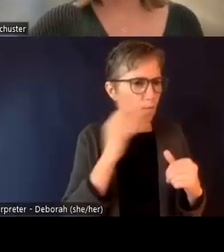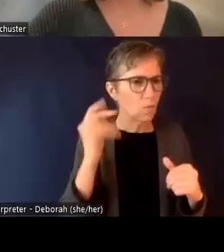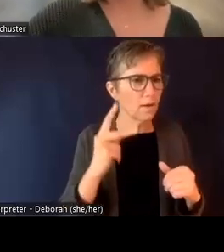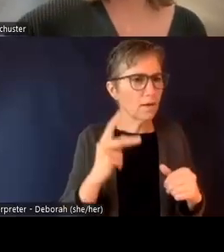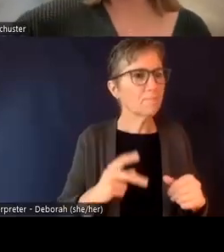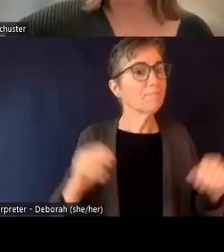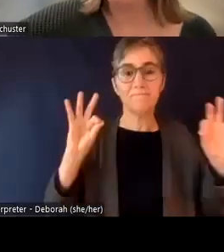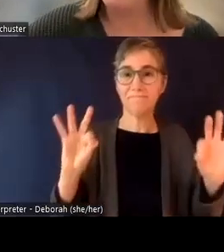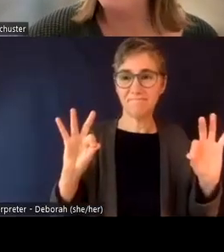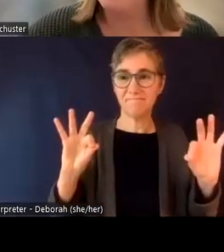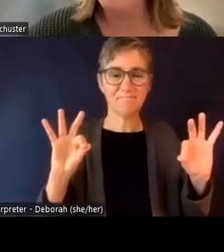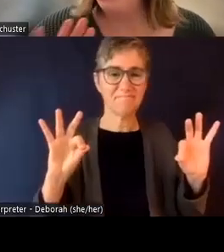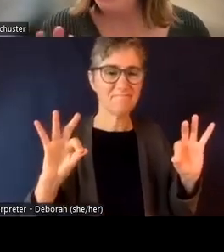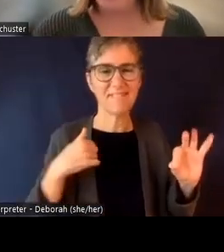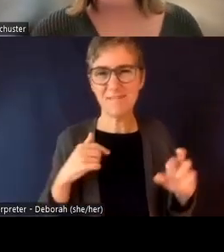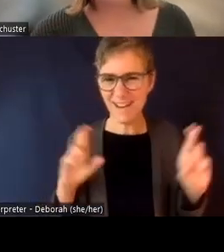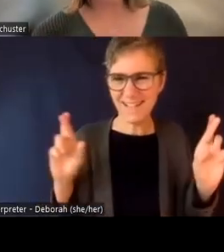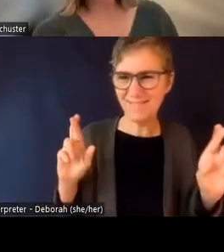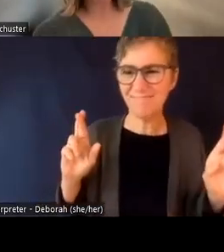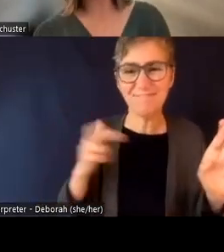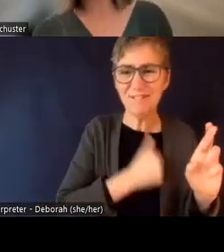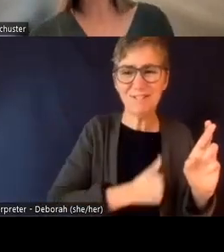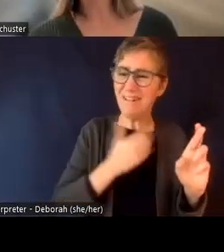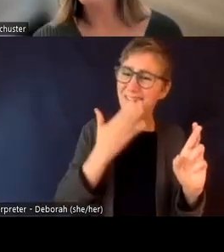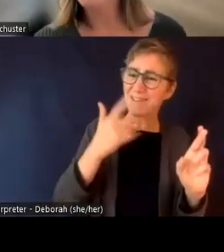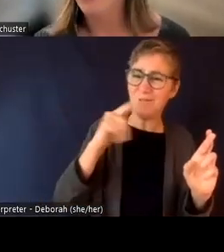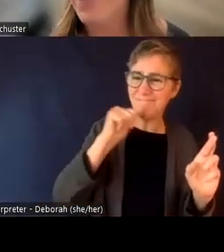Okay. I think I'm good to go. Sorry, everyone. Well, thank you, Cori,